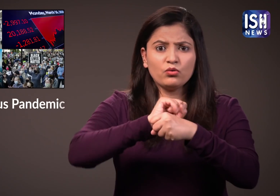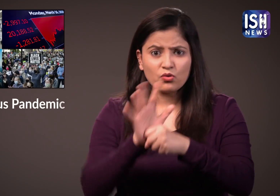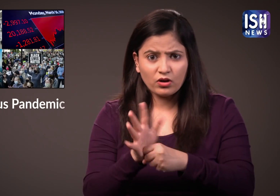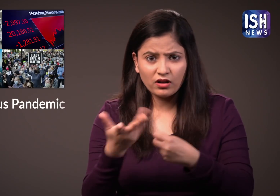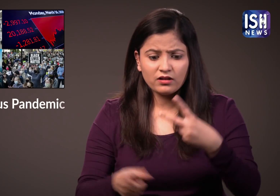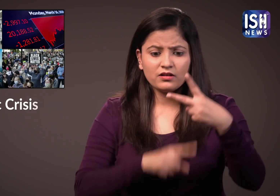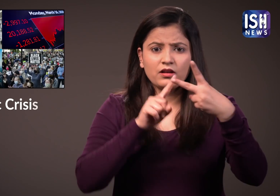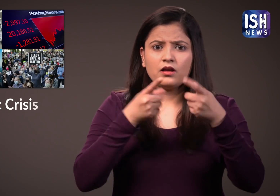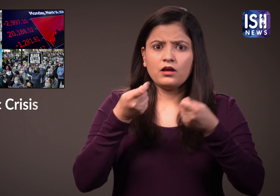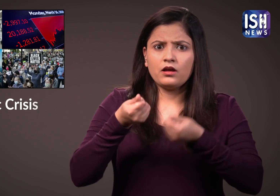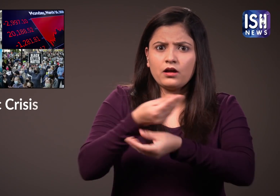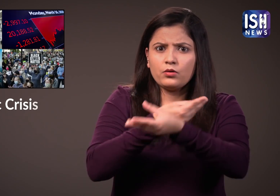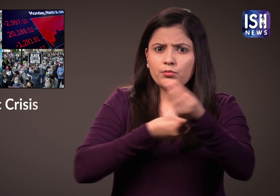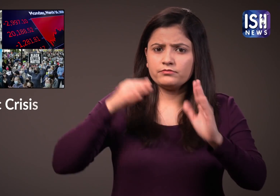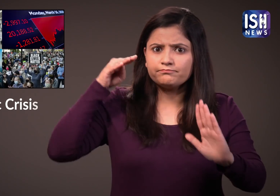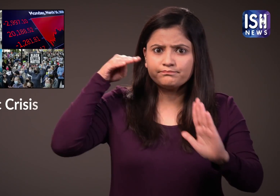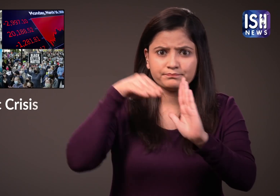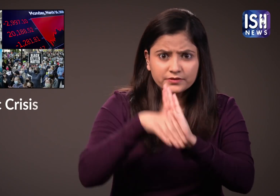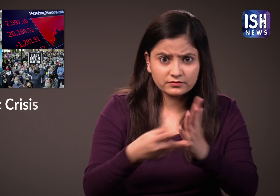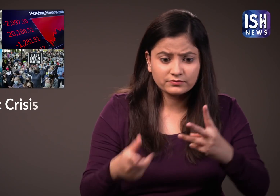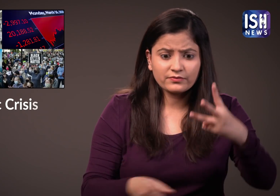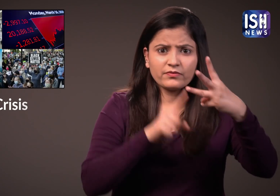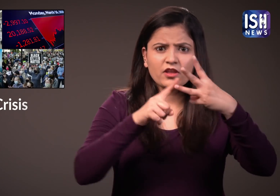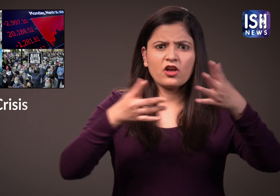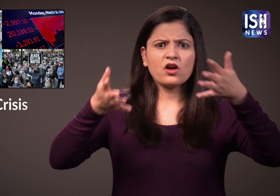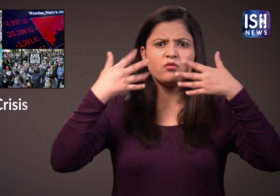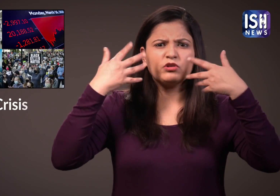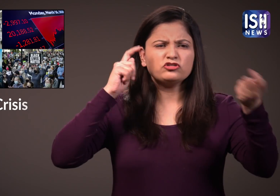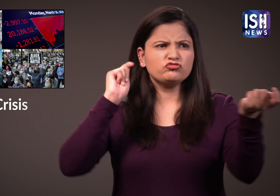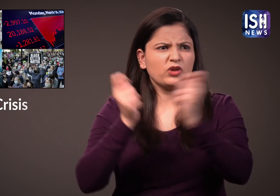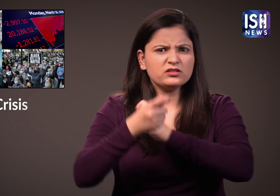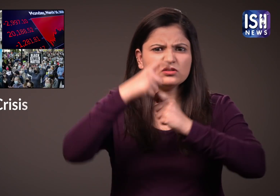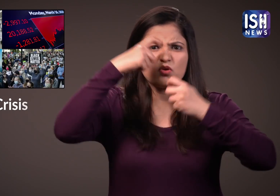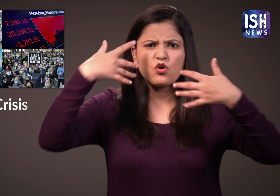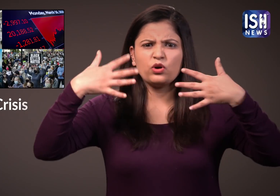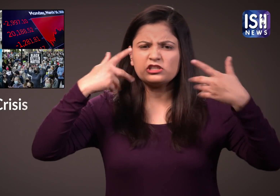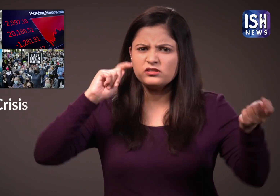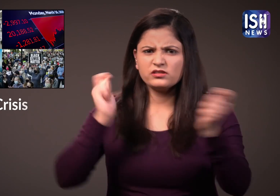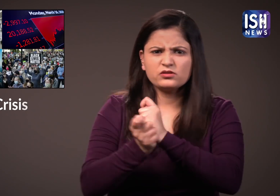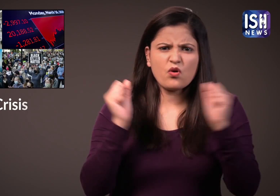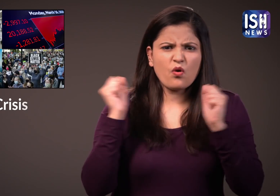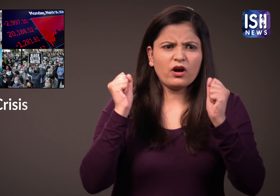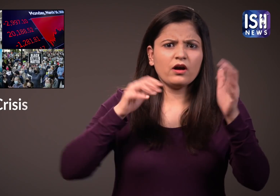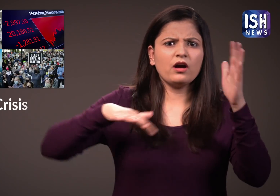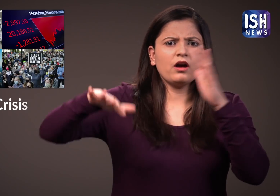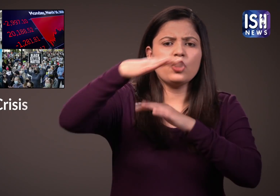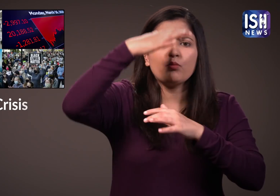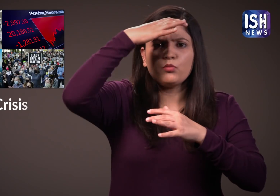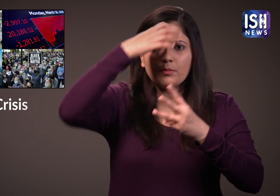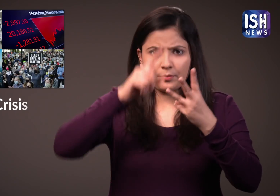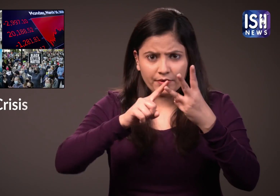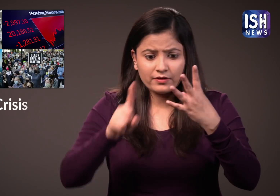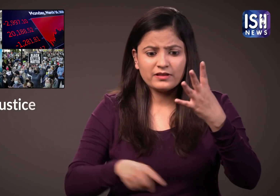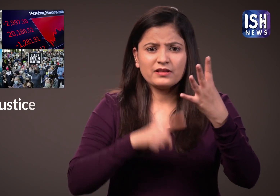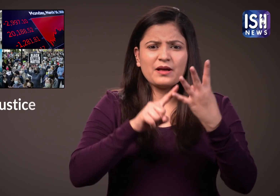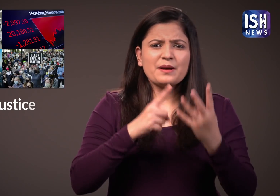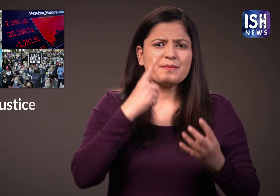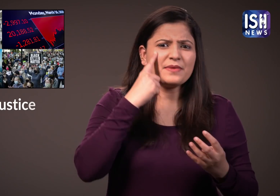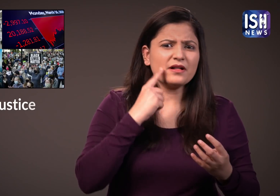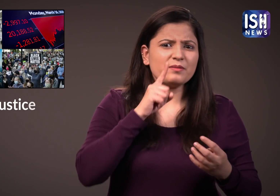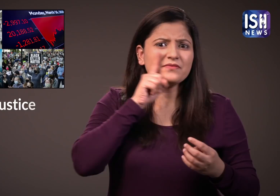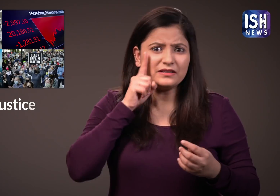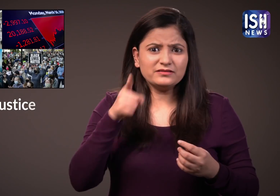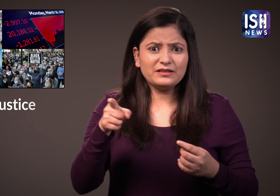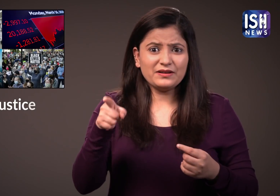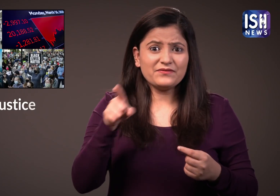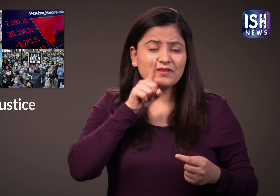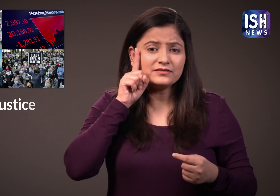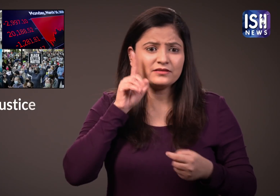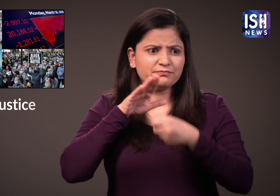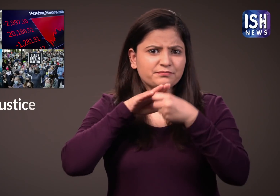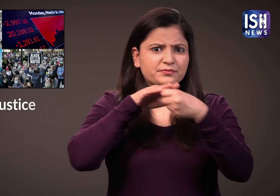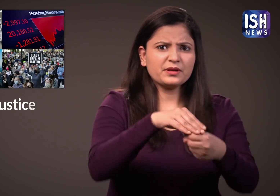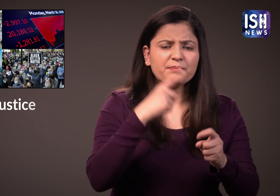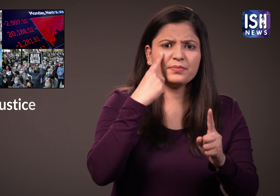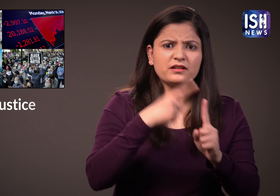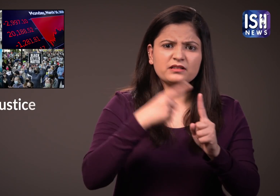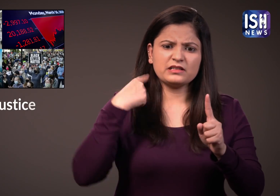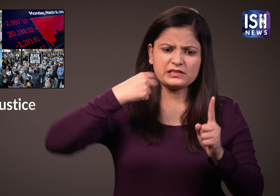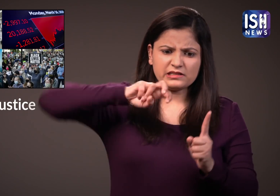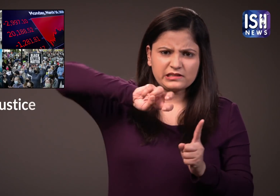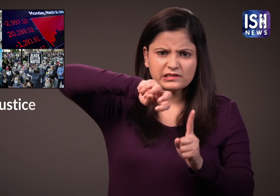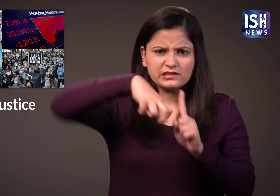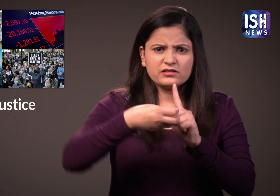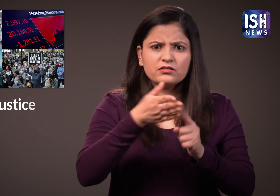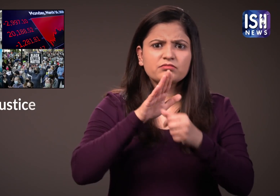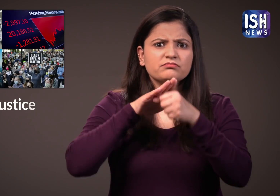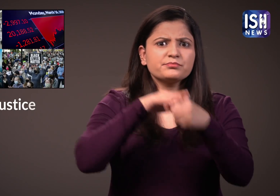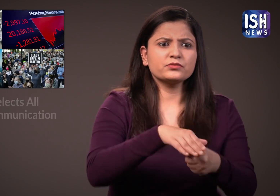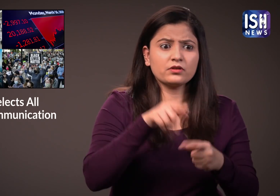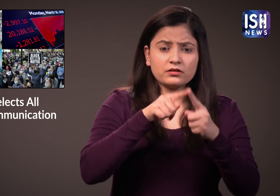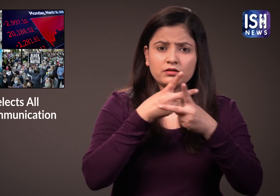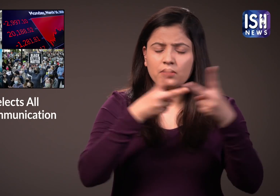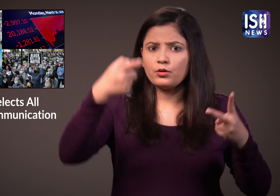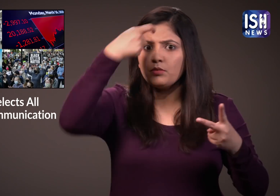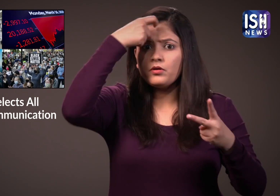coronavirus pandemic, economic crisis, climate crisis, and a long-overdue racial injustice.